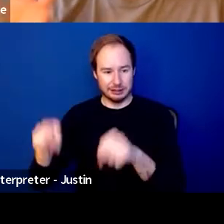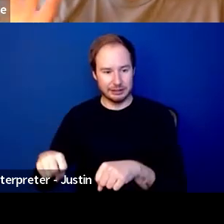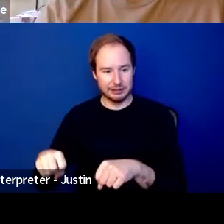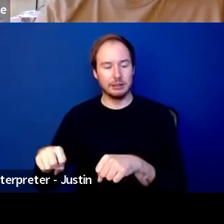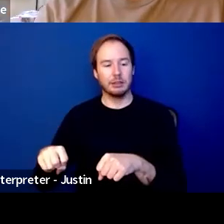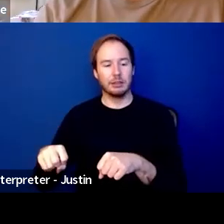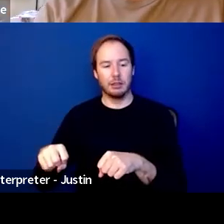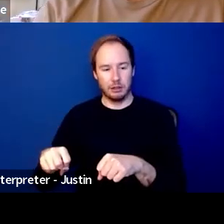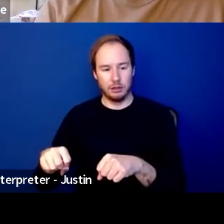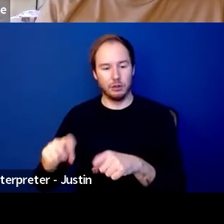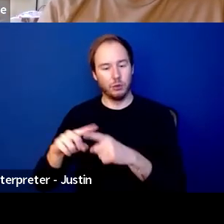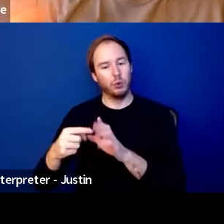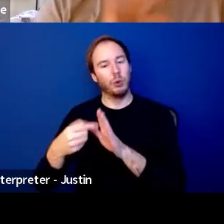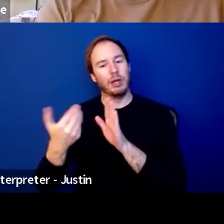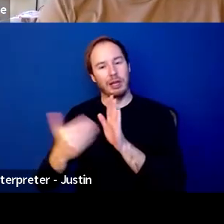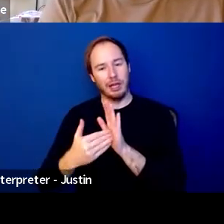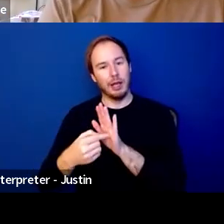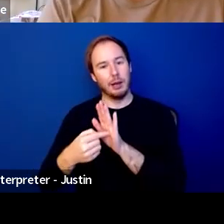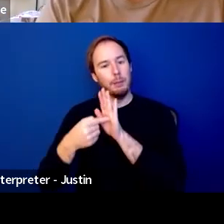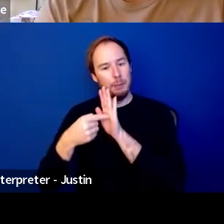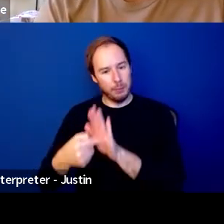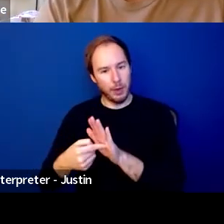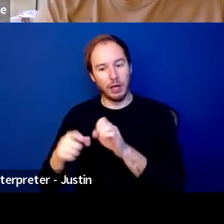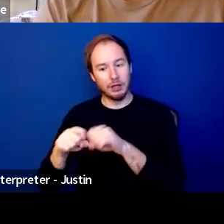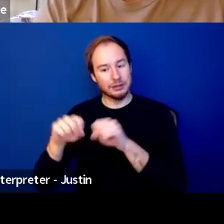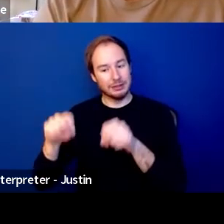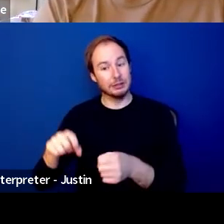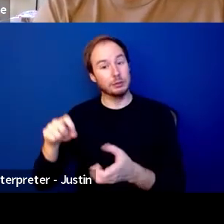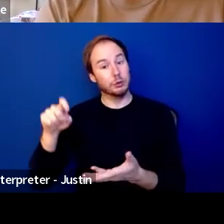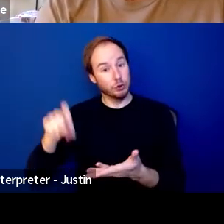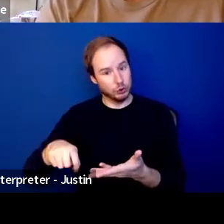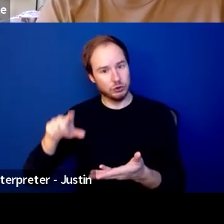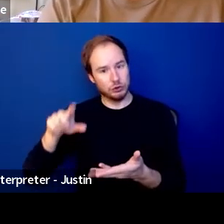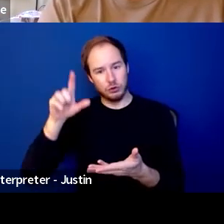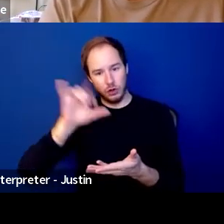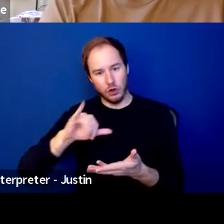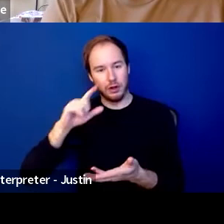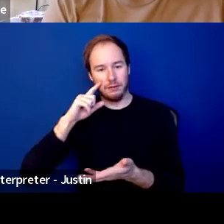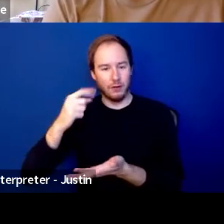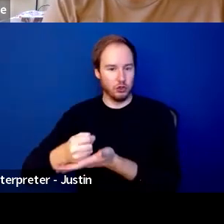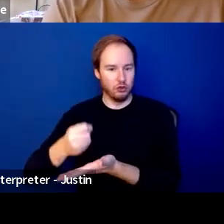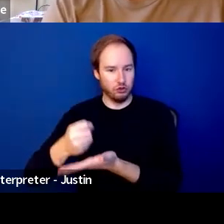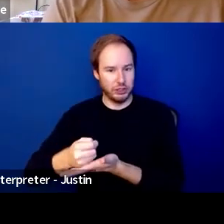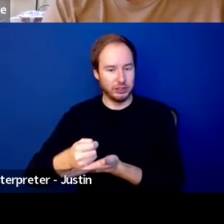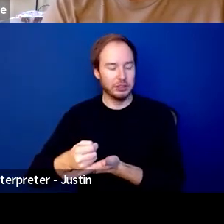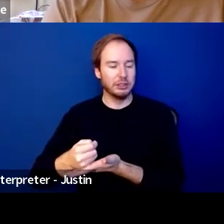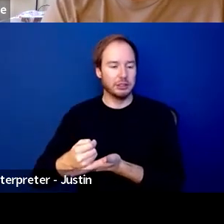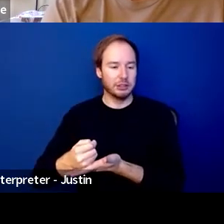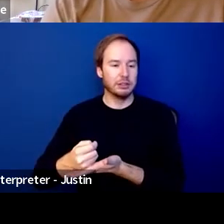model how the system should treat our patient is so important.